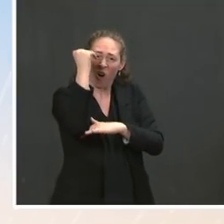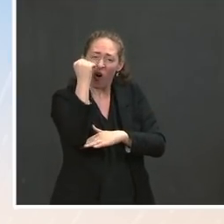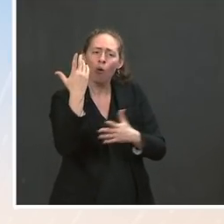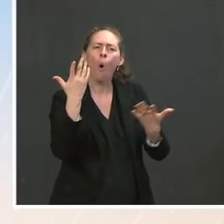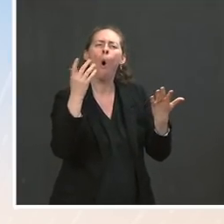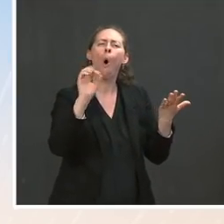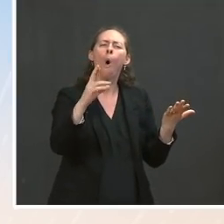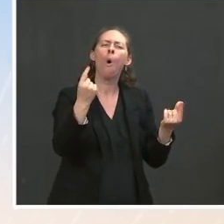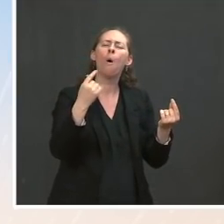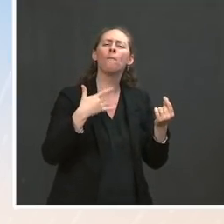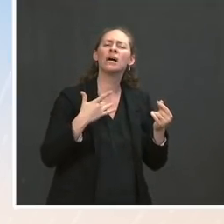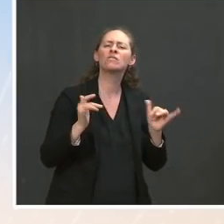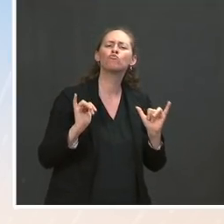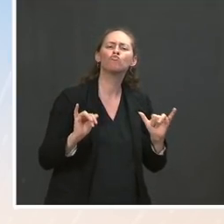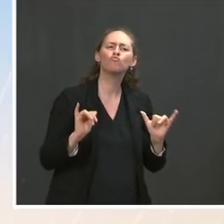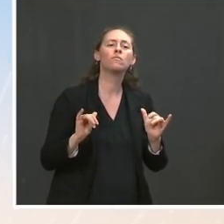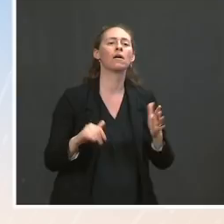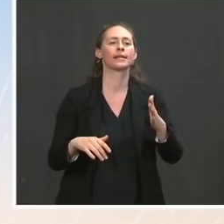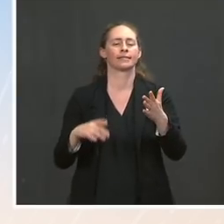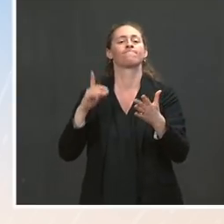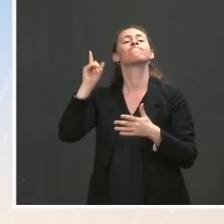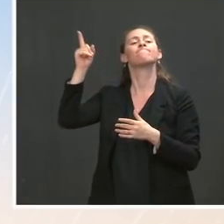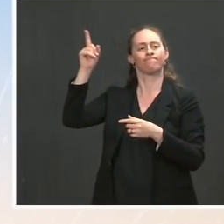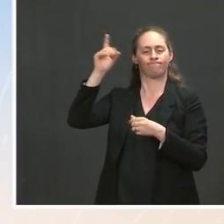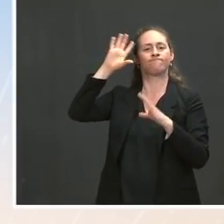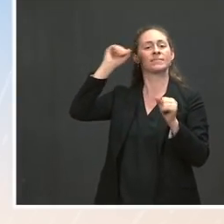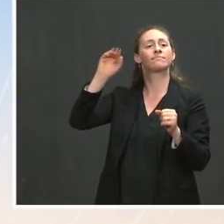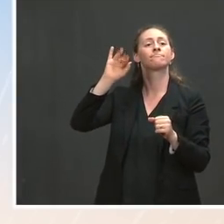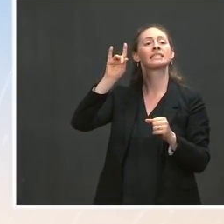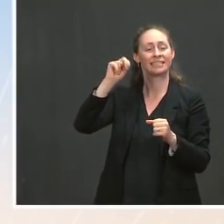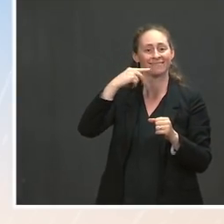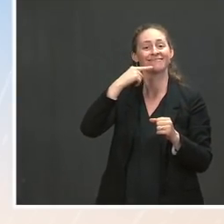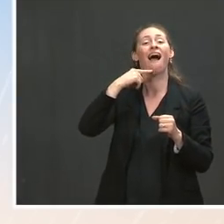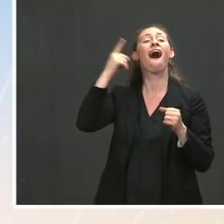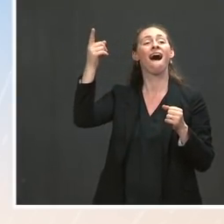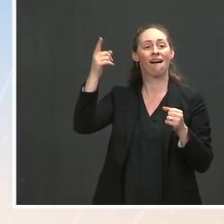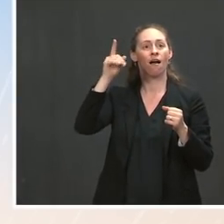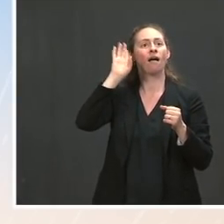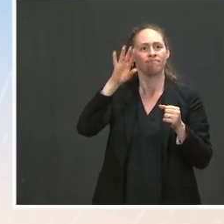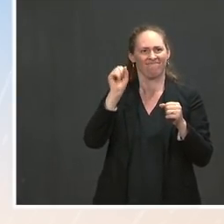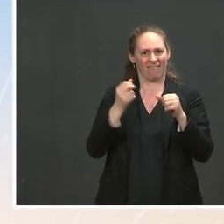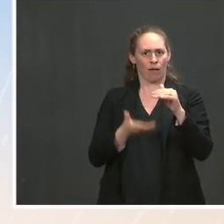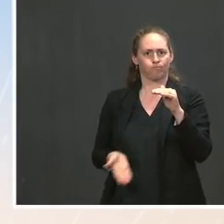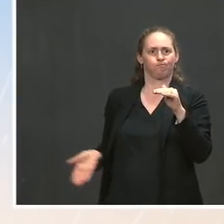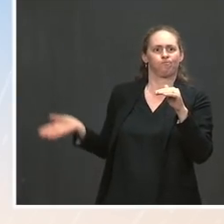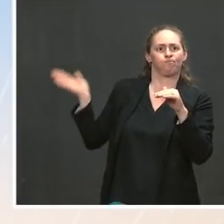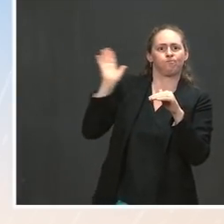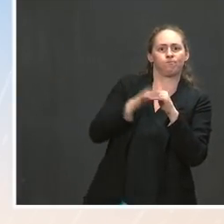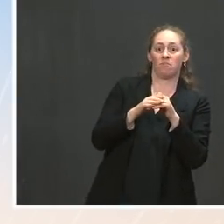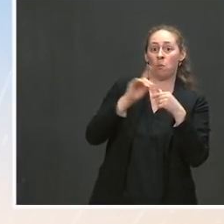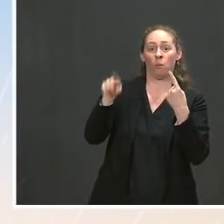the point that we have seen increases at the border in 2014 when he was the vice president, 2018 and 2019,